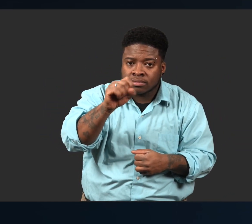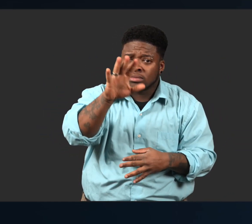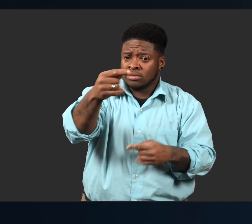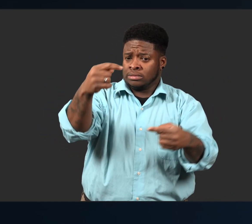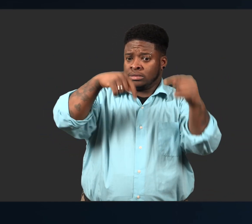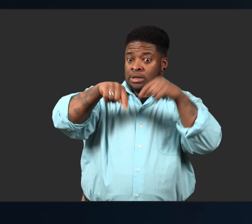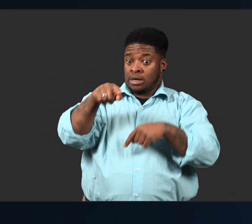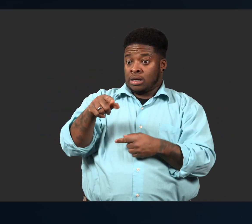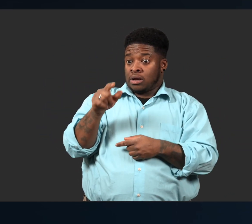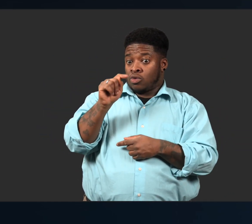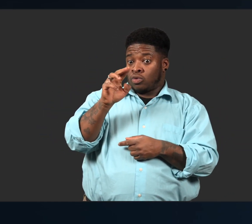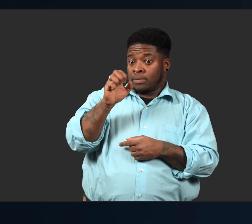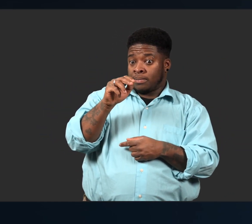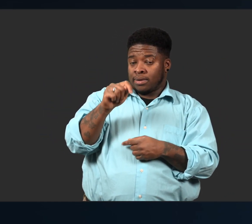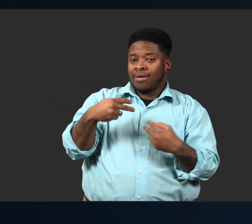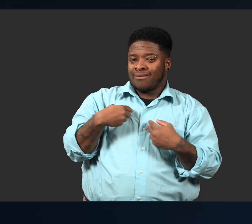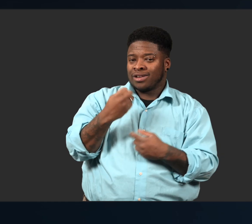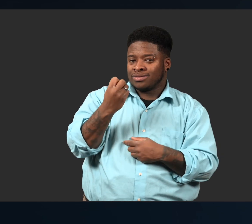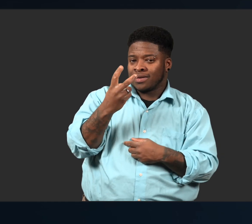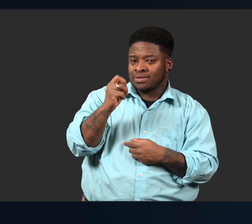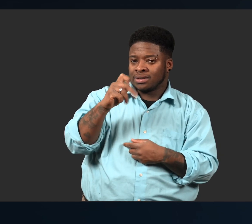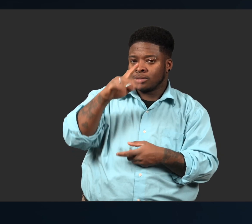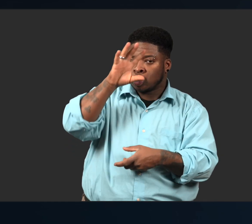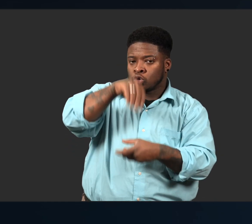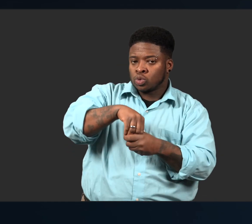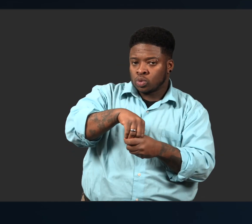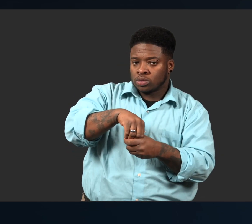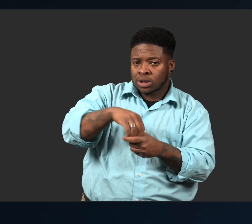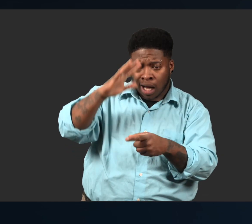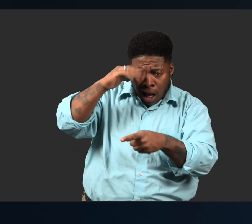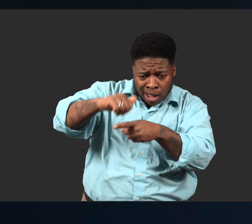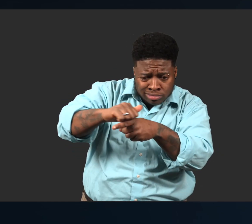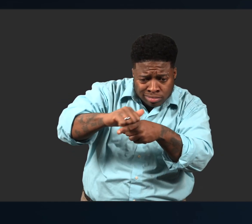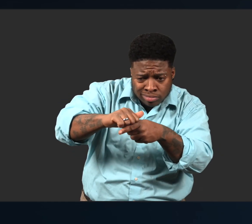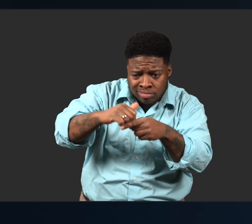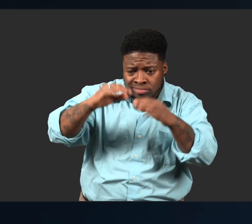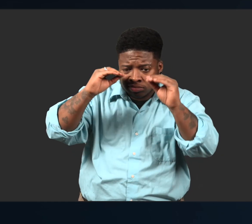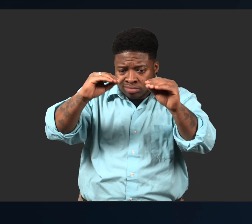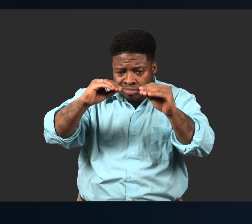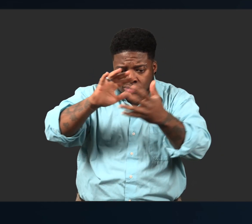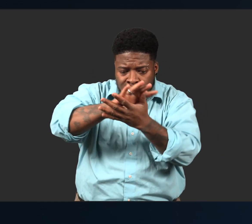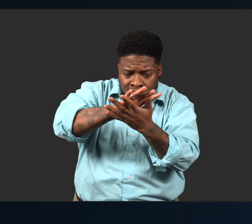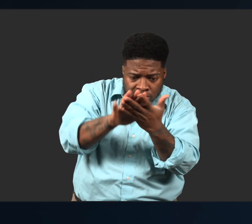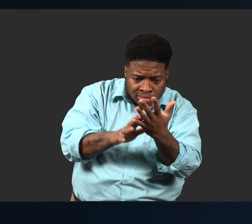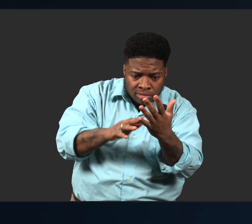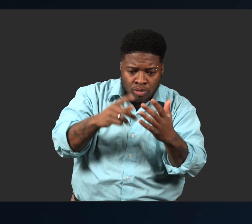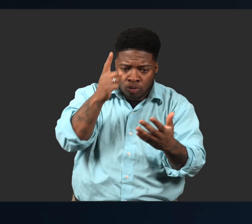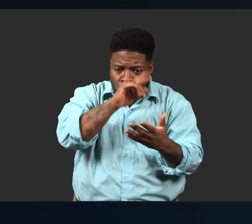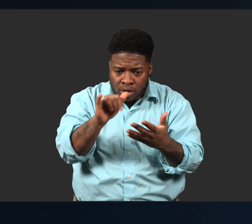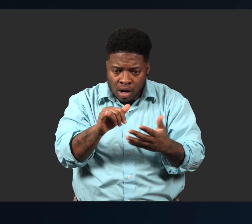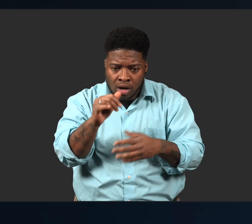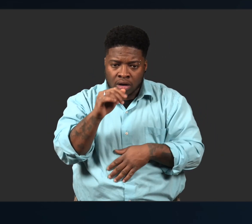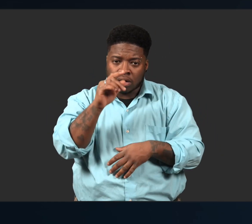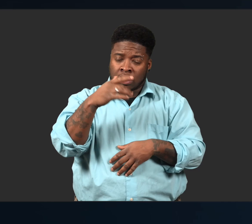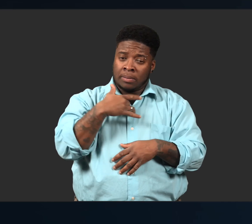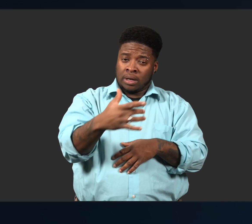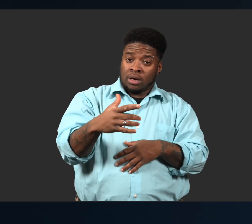Bob and Alice's were exposed to the 12 step group format and education in their initial treatment programs.